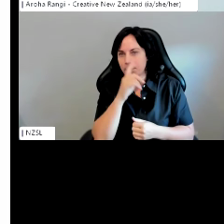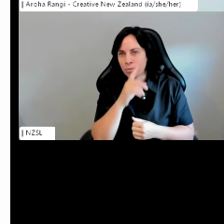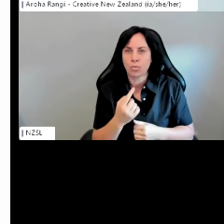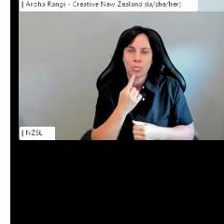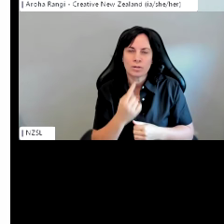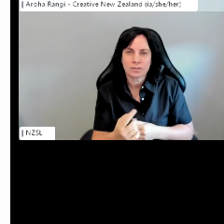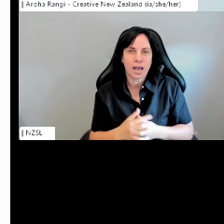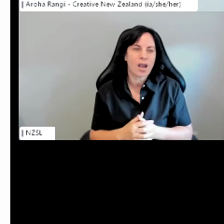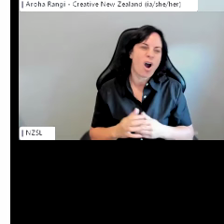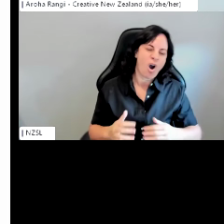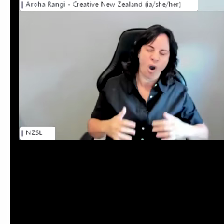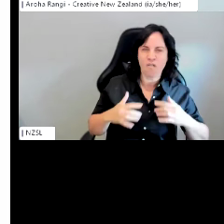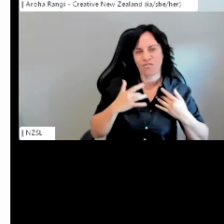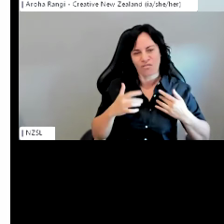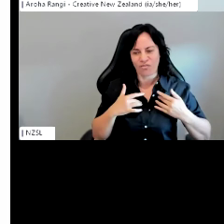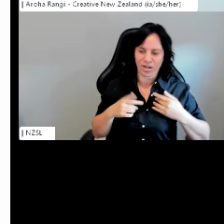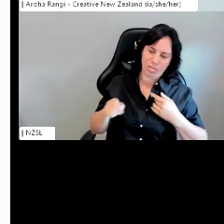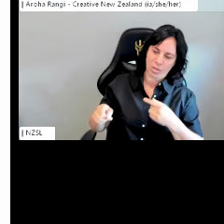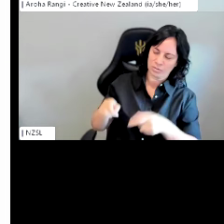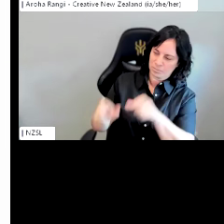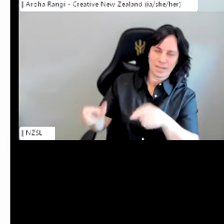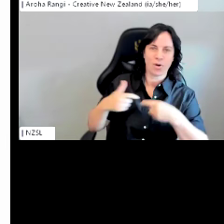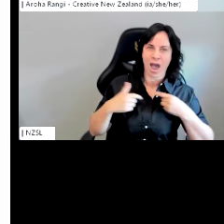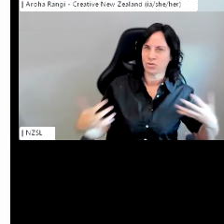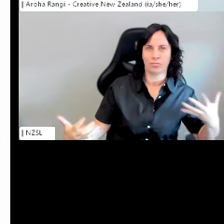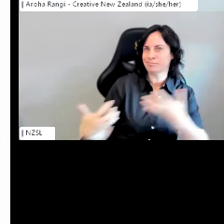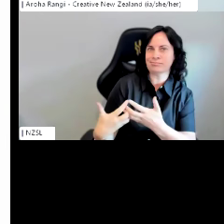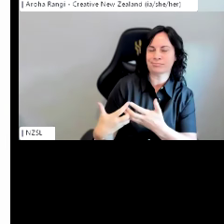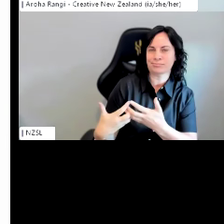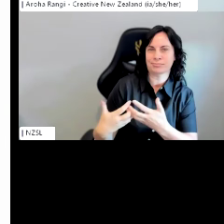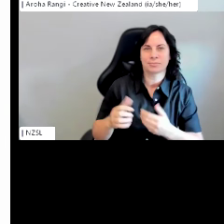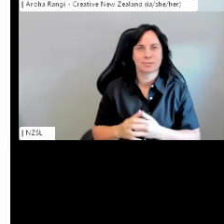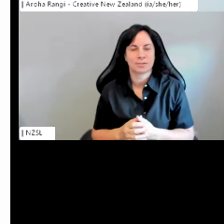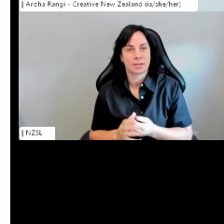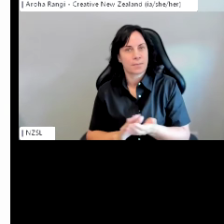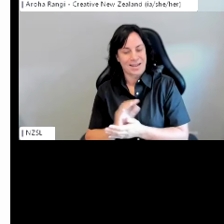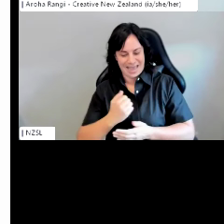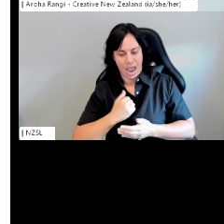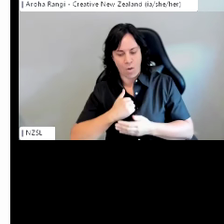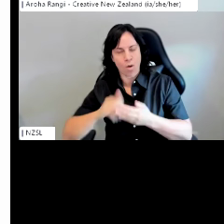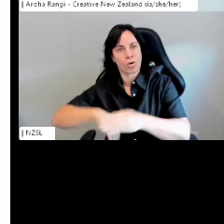didn't think that they would fit in. Um, so it's about how we portray our organisations and whether